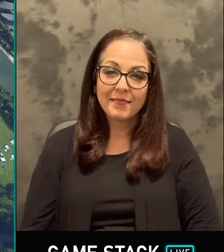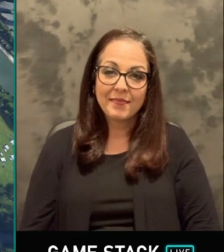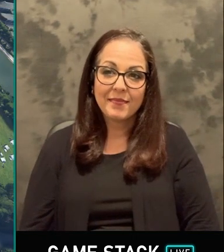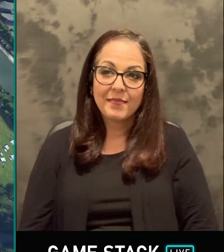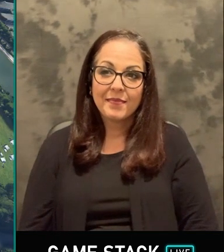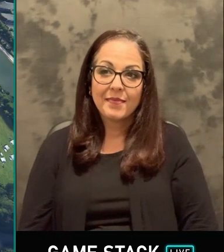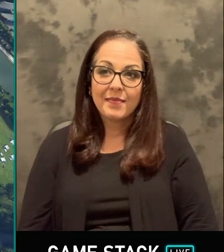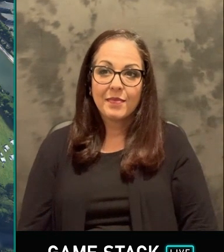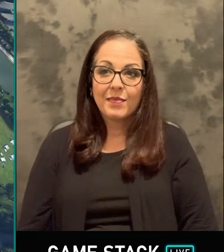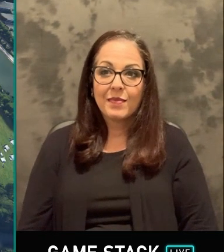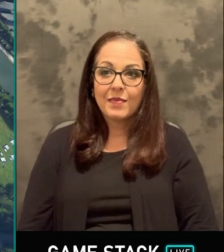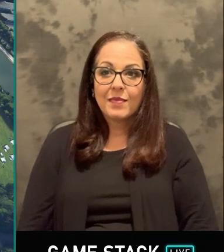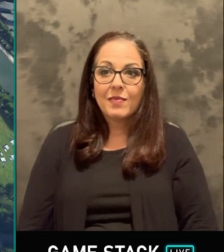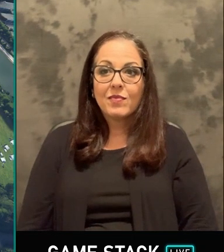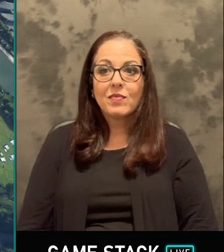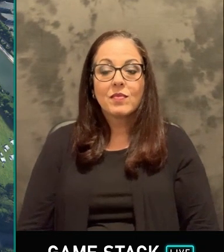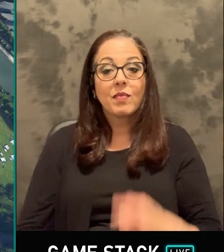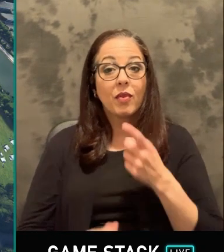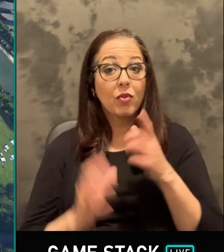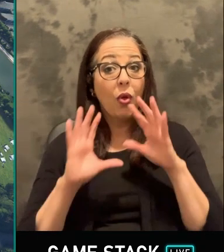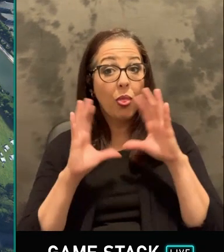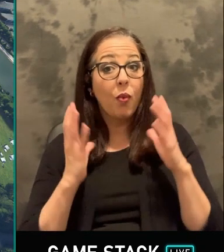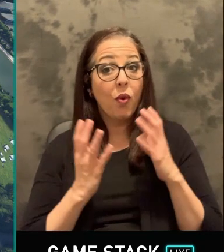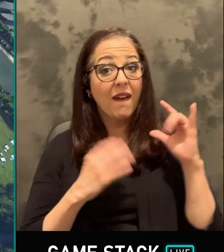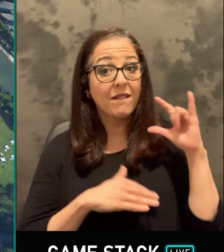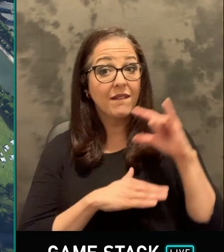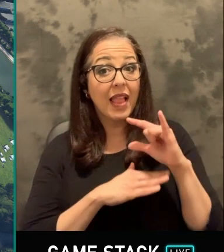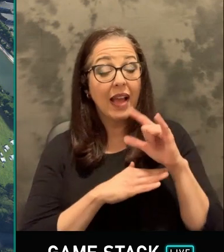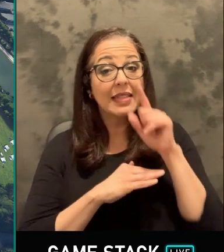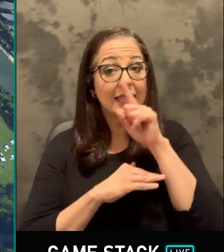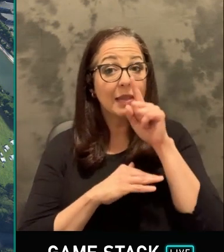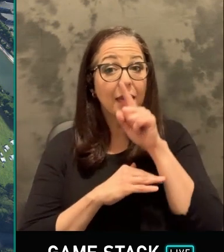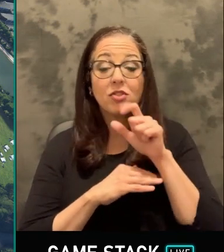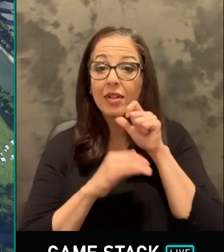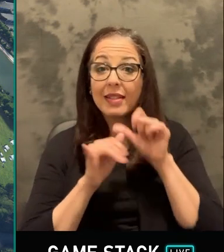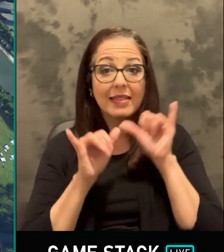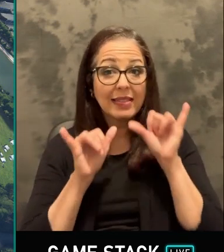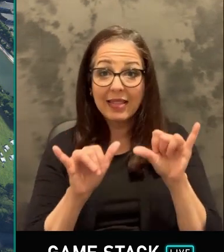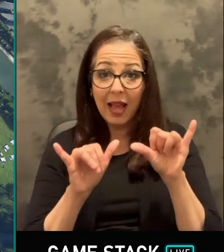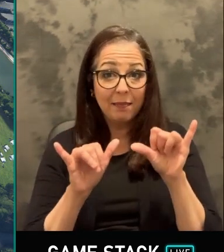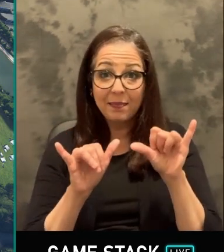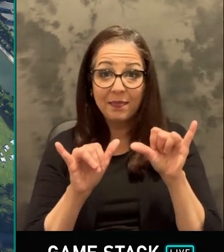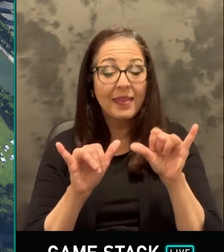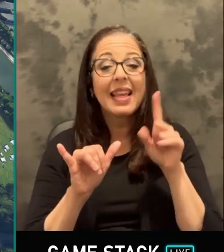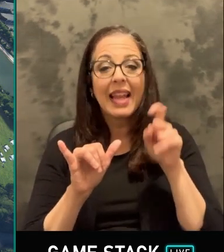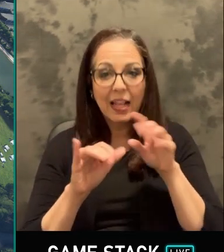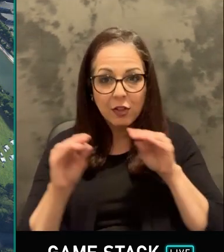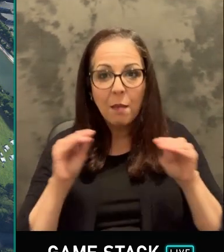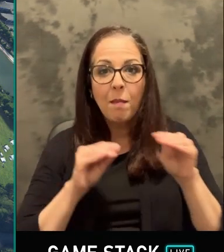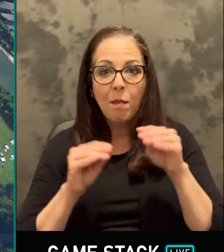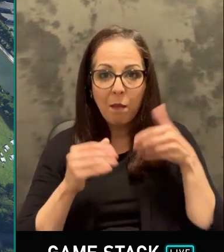So, the world of Flight Simulator is not static, right? It's not stiff, it has to be hydrated by real time data.